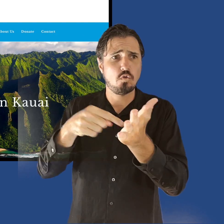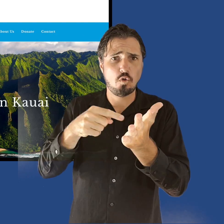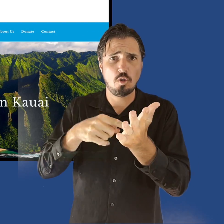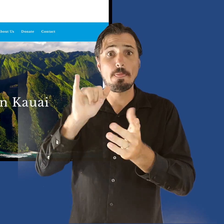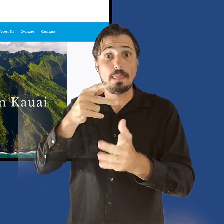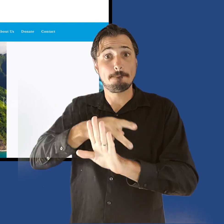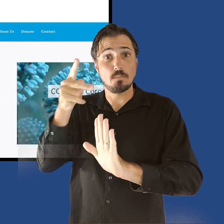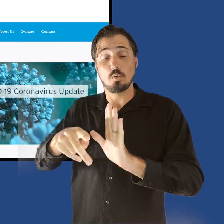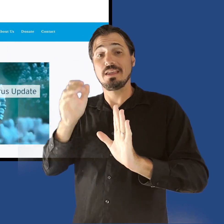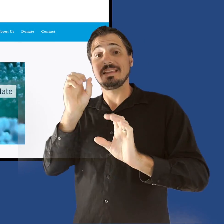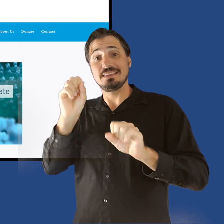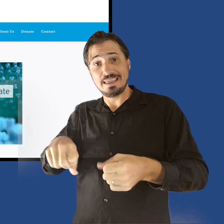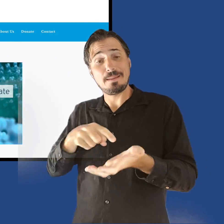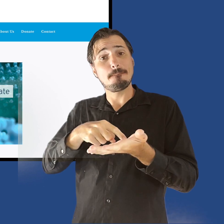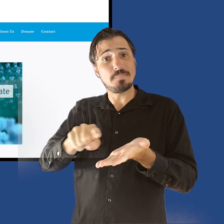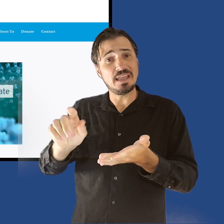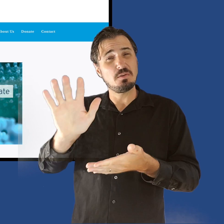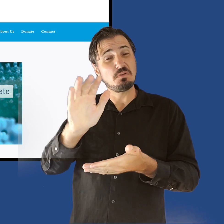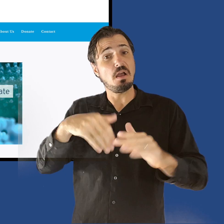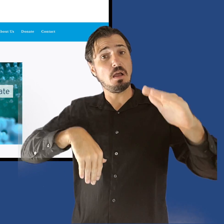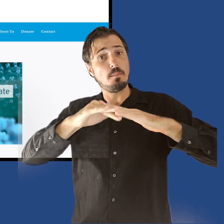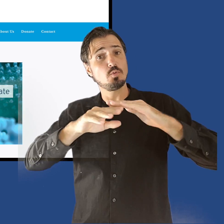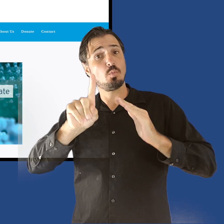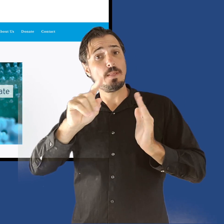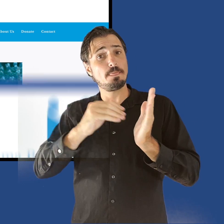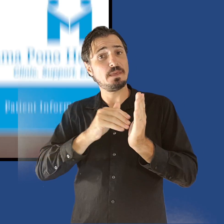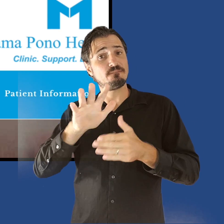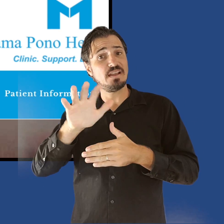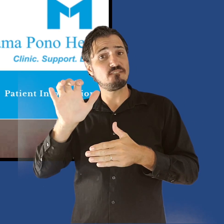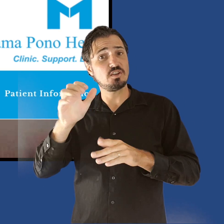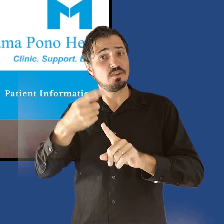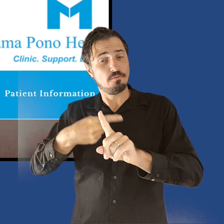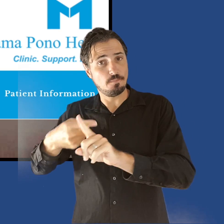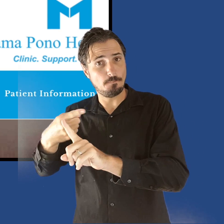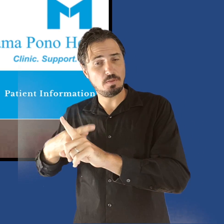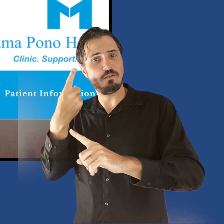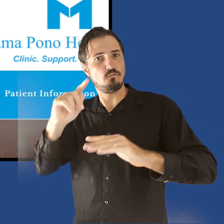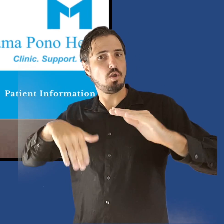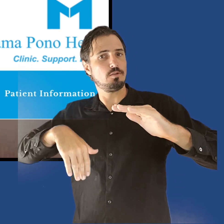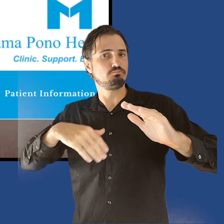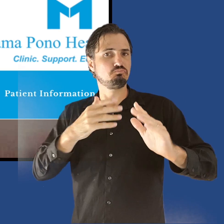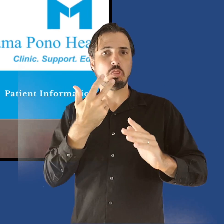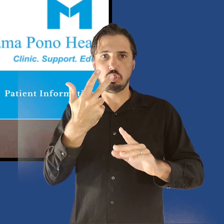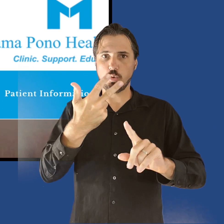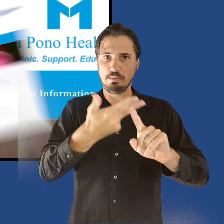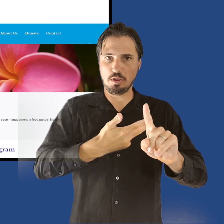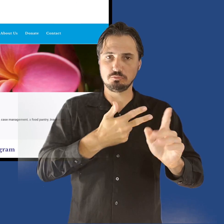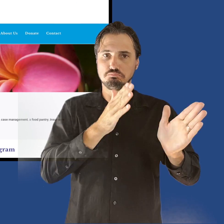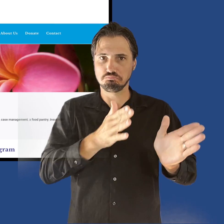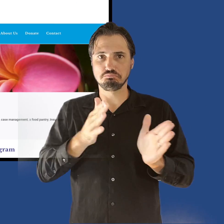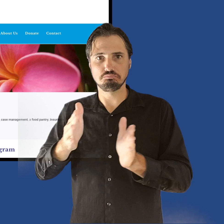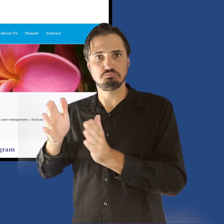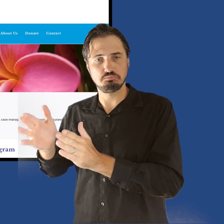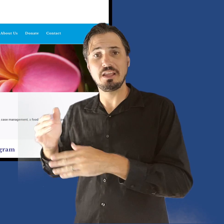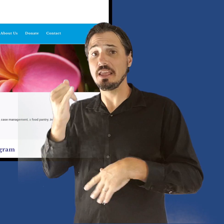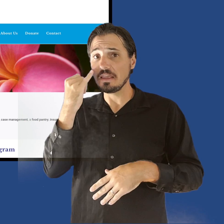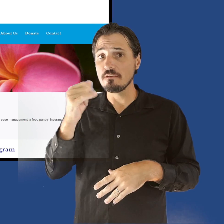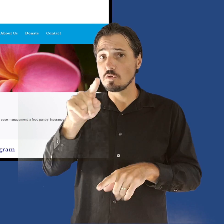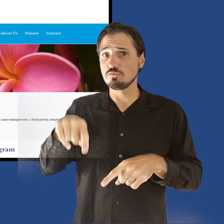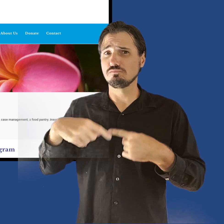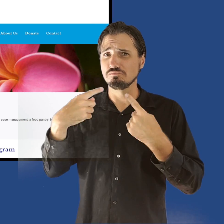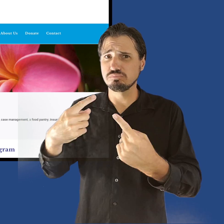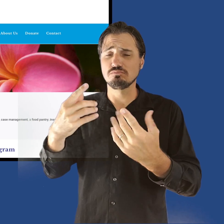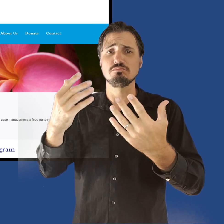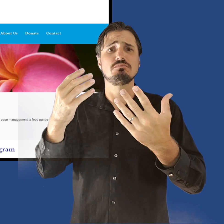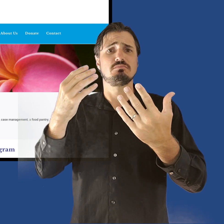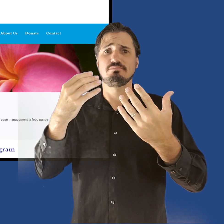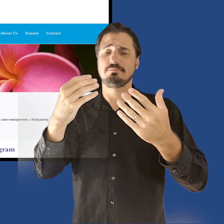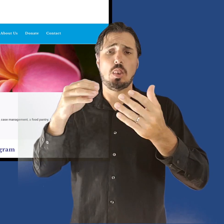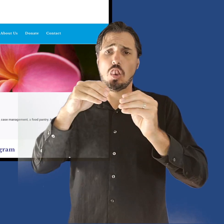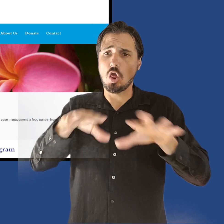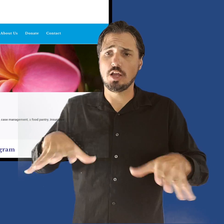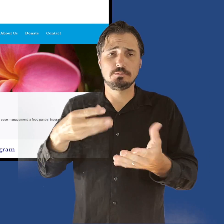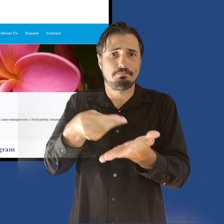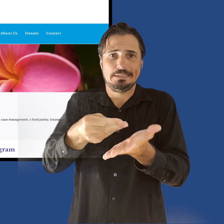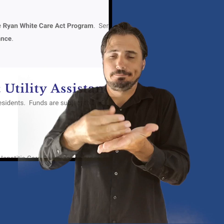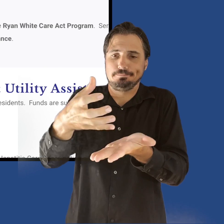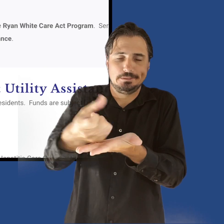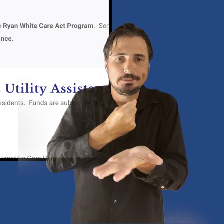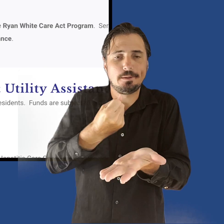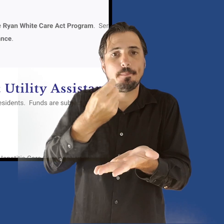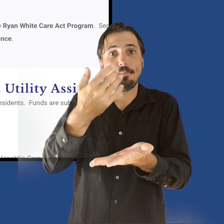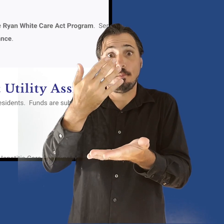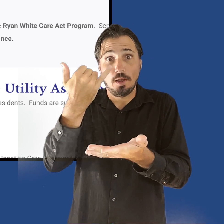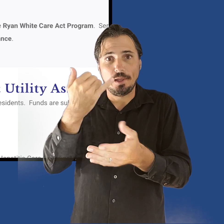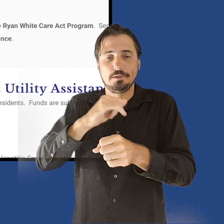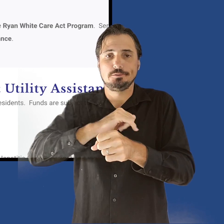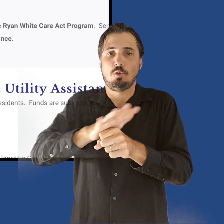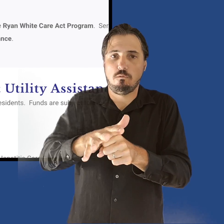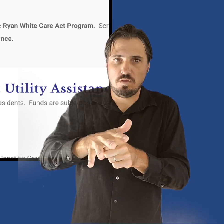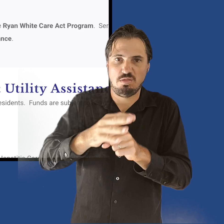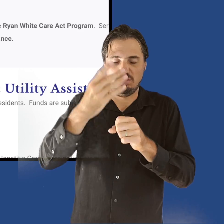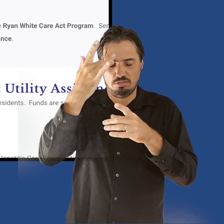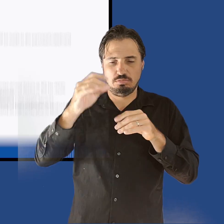This program can provide payments of up to $1,500 per month for a maximum of three months to assist residents who have suffered a loss of income due to the COVID-19 pandemic.